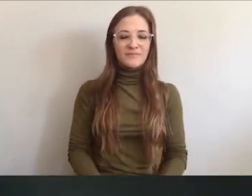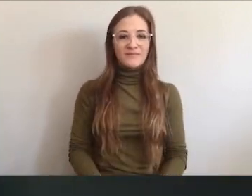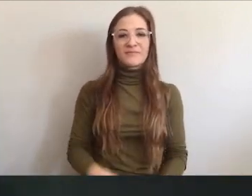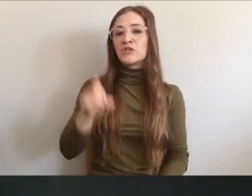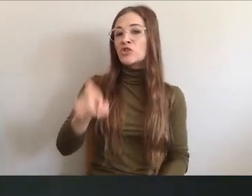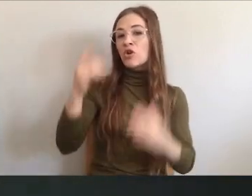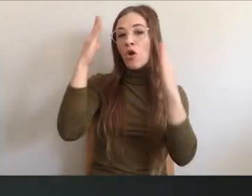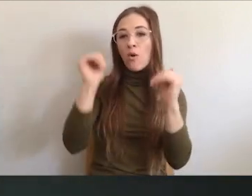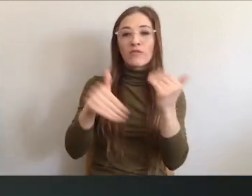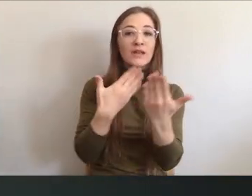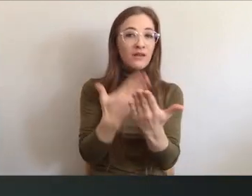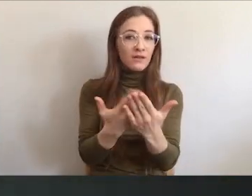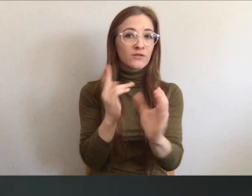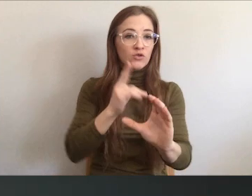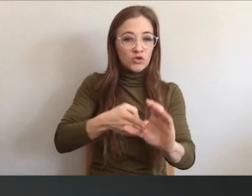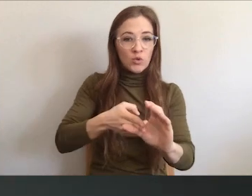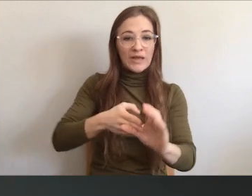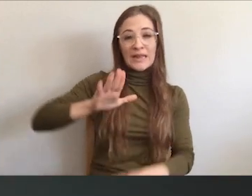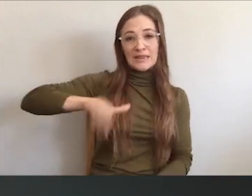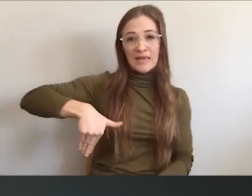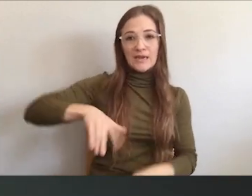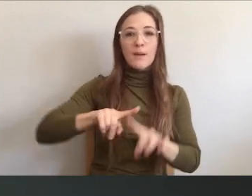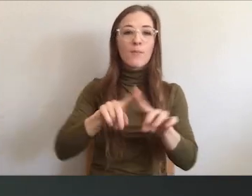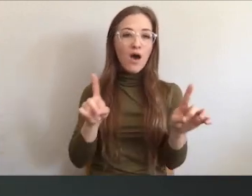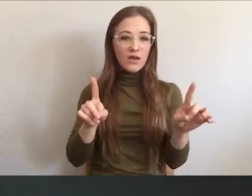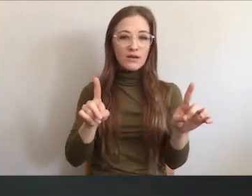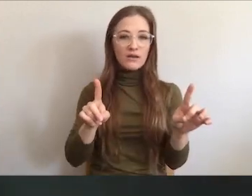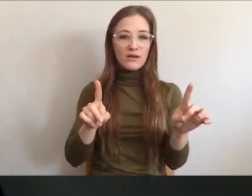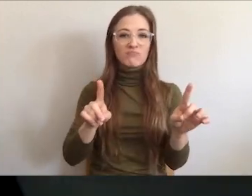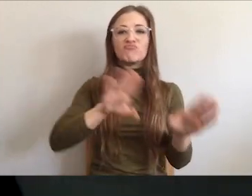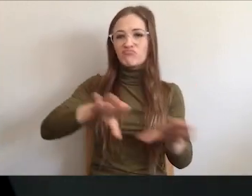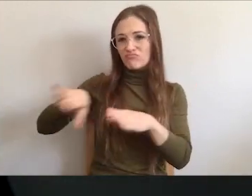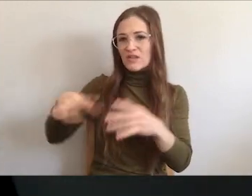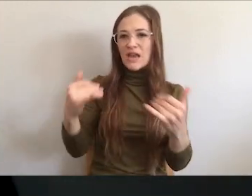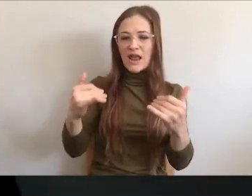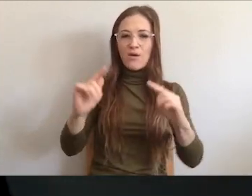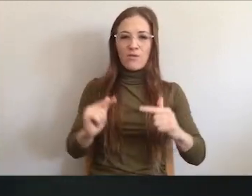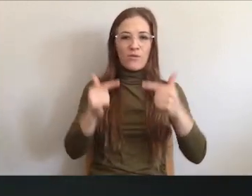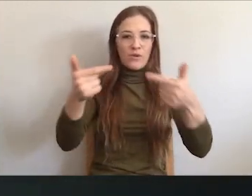panel. He should hopefully be here late. But with that being said I'm going to hand it over